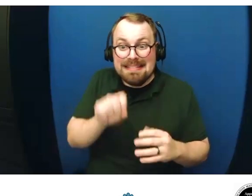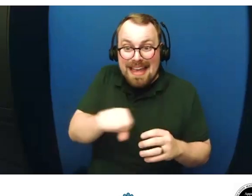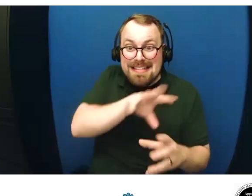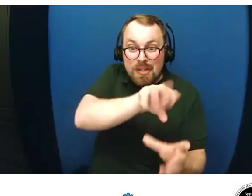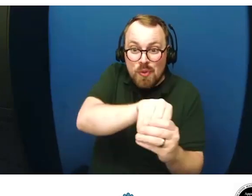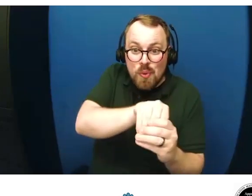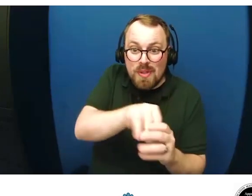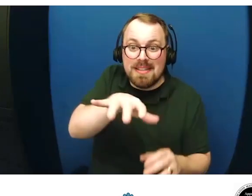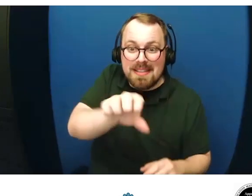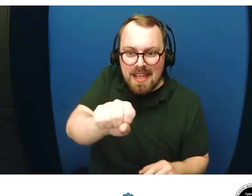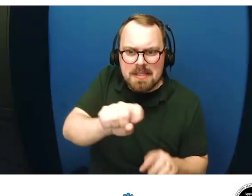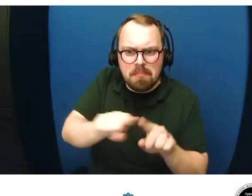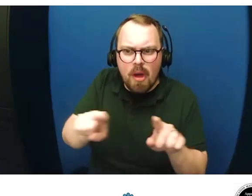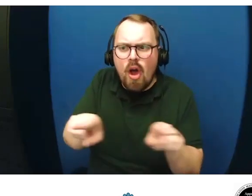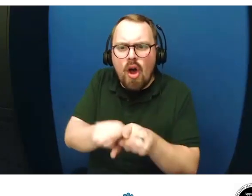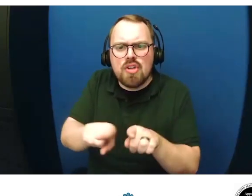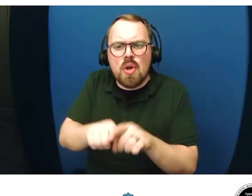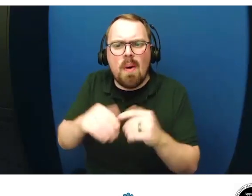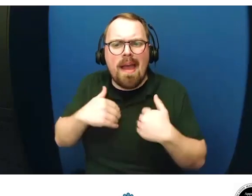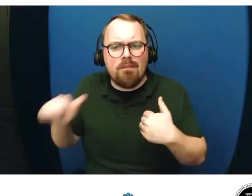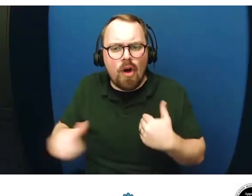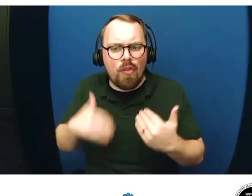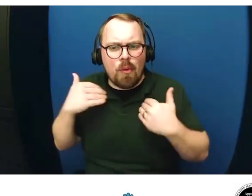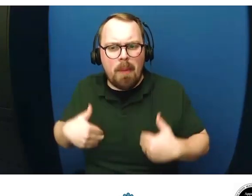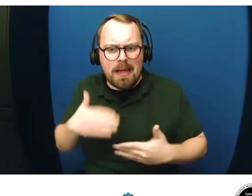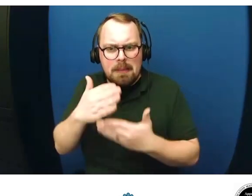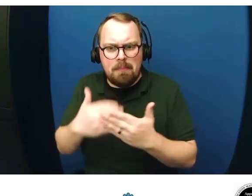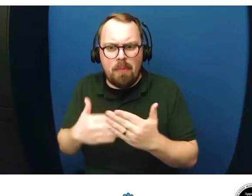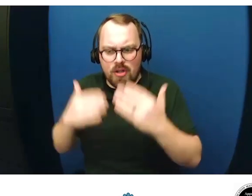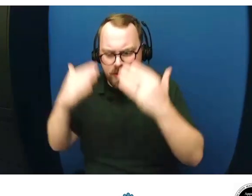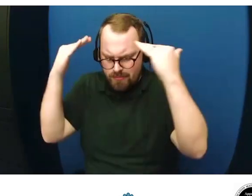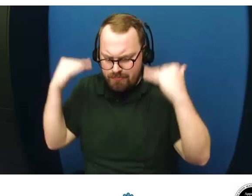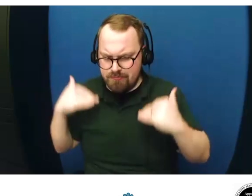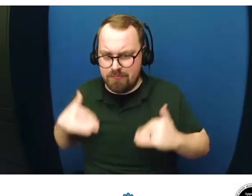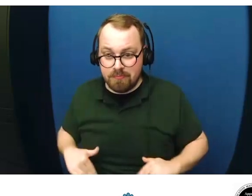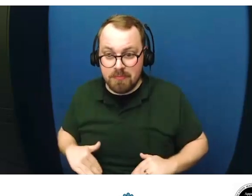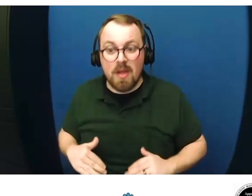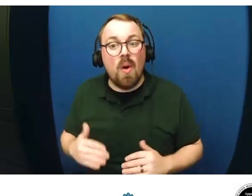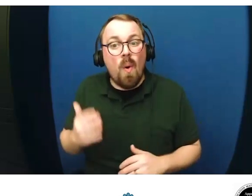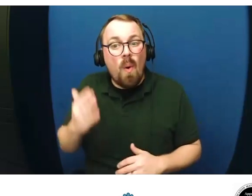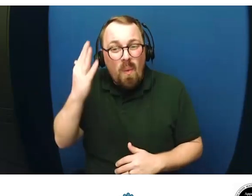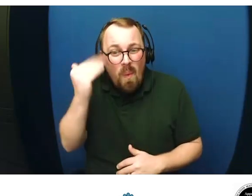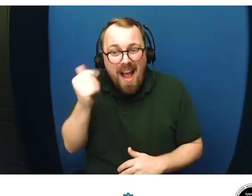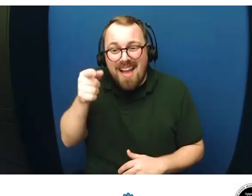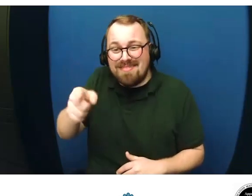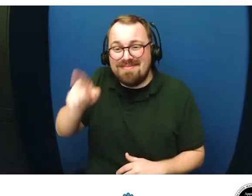but I'm also talking about every other body part that child has, because they could be using